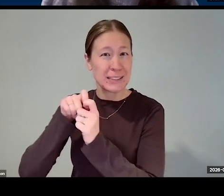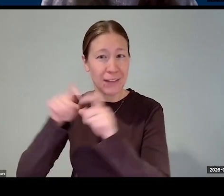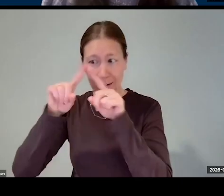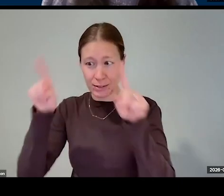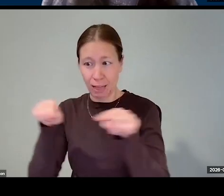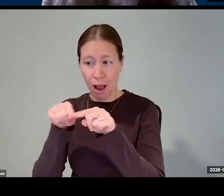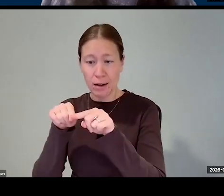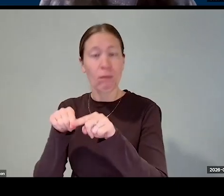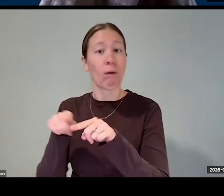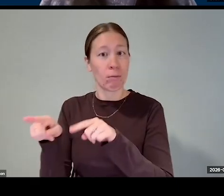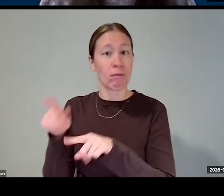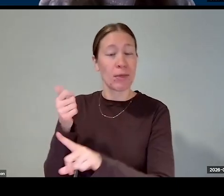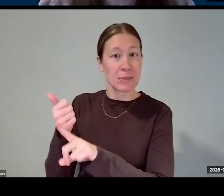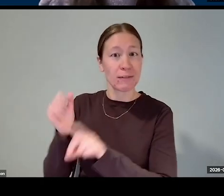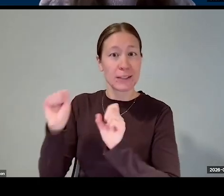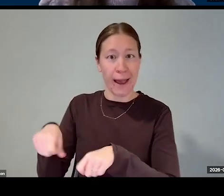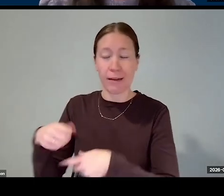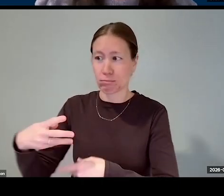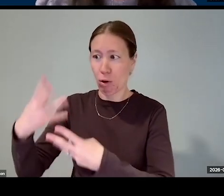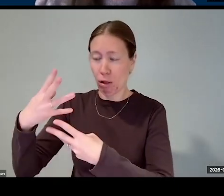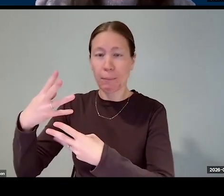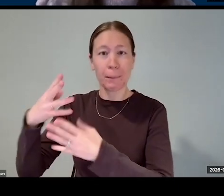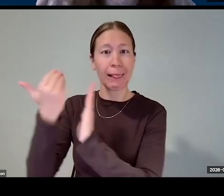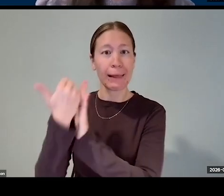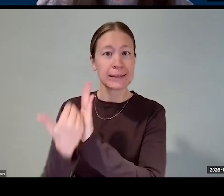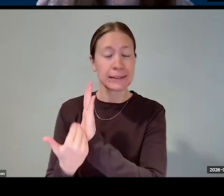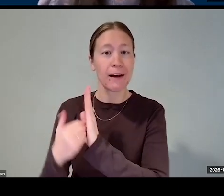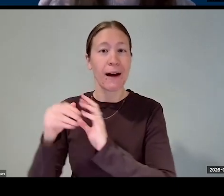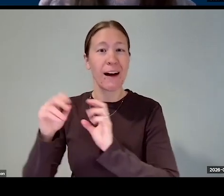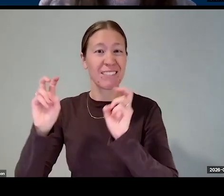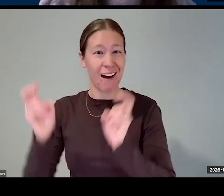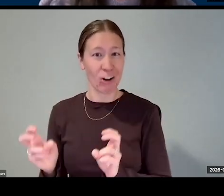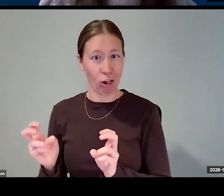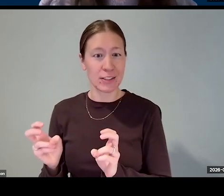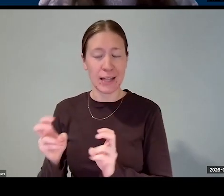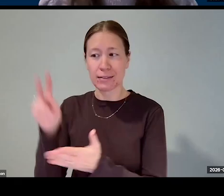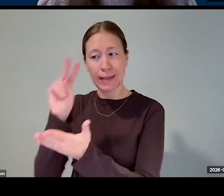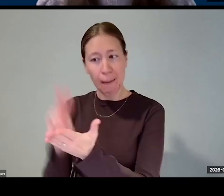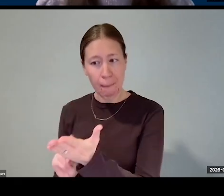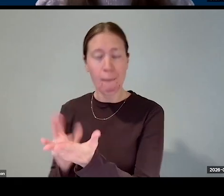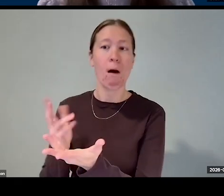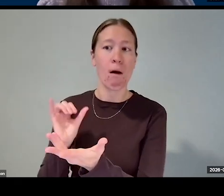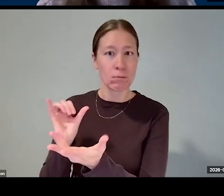in the presentation and skim through them. It's not super informative if you have the same title